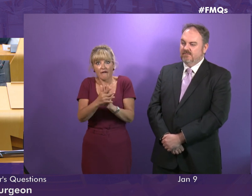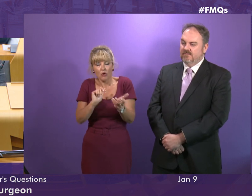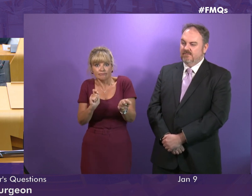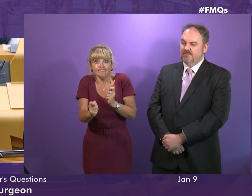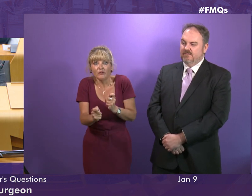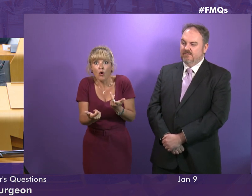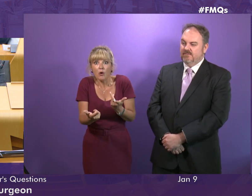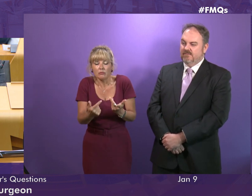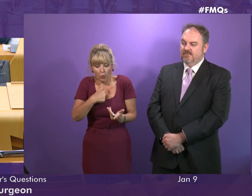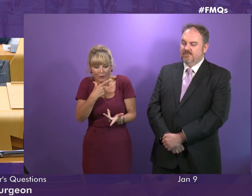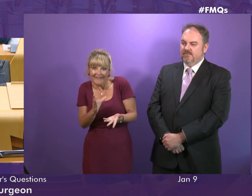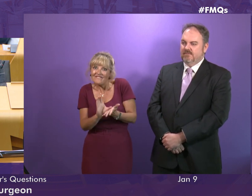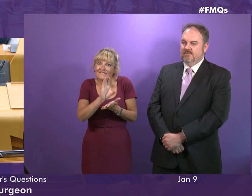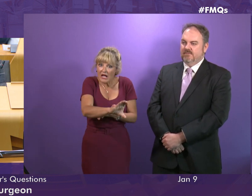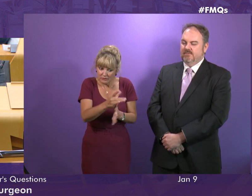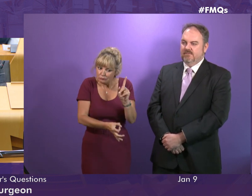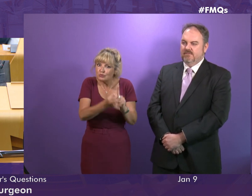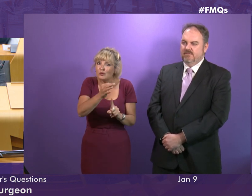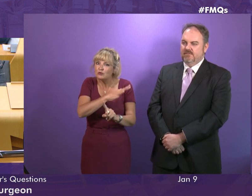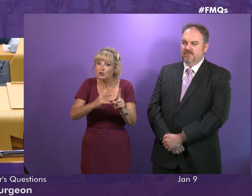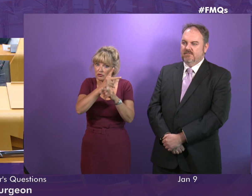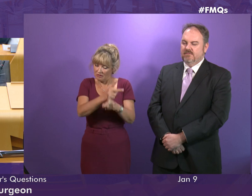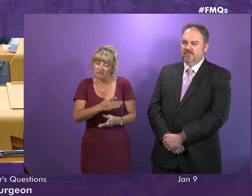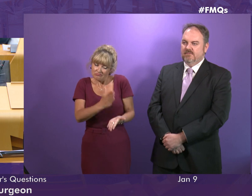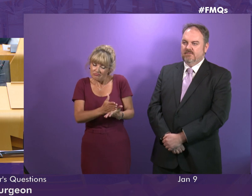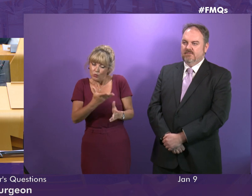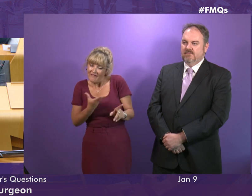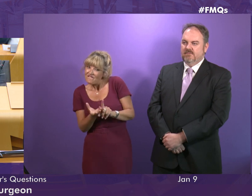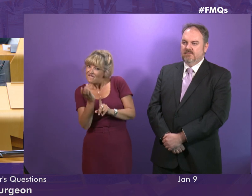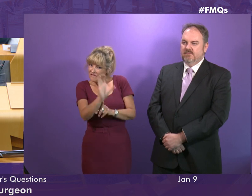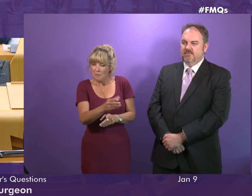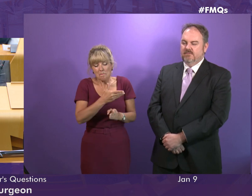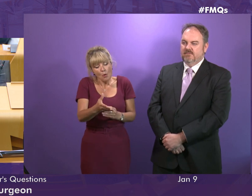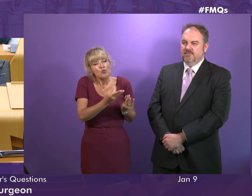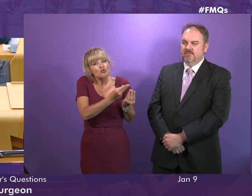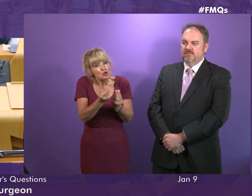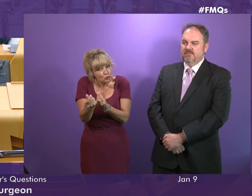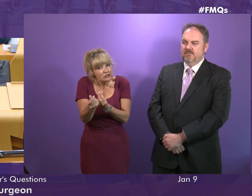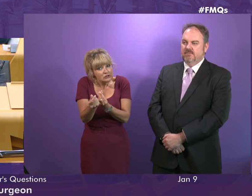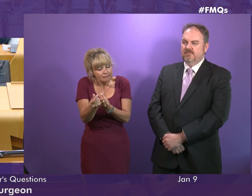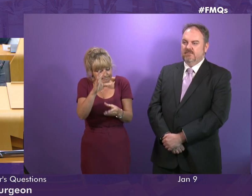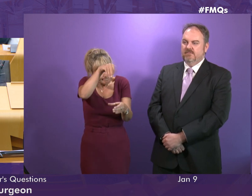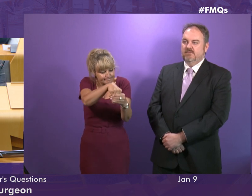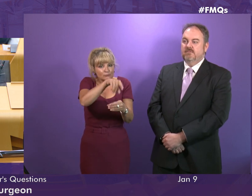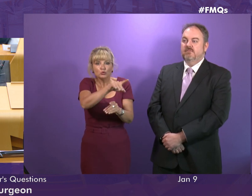care. We are also investing significantly more resources into social care services and